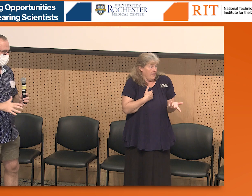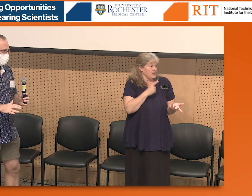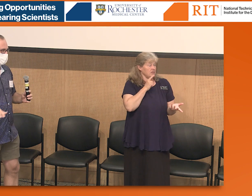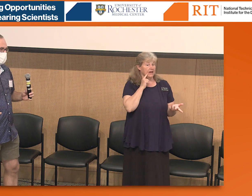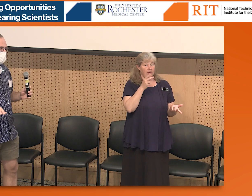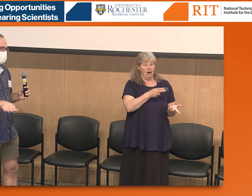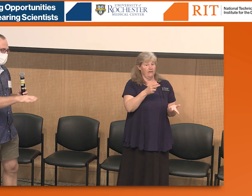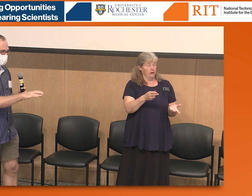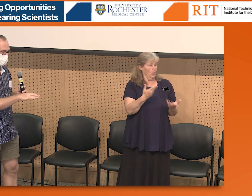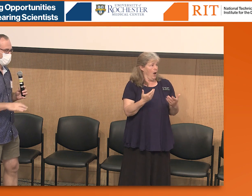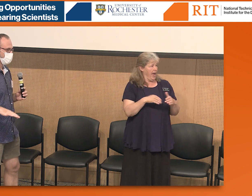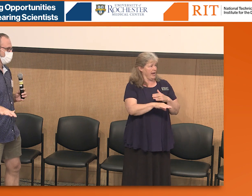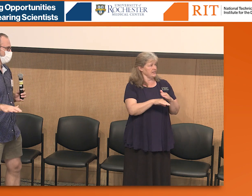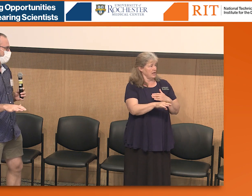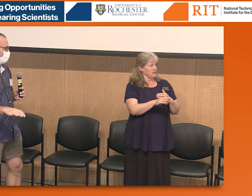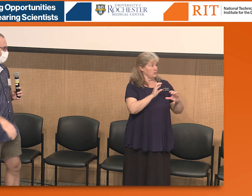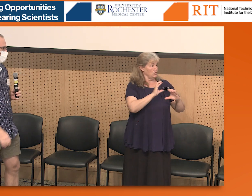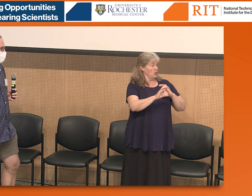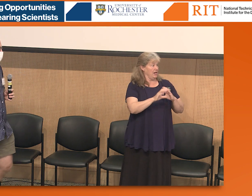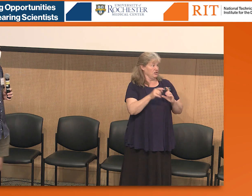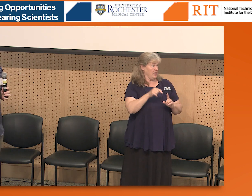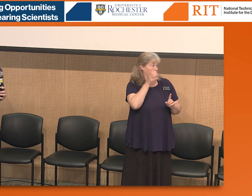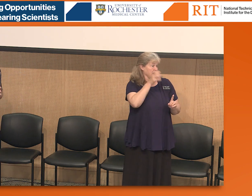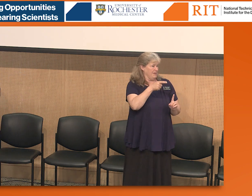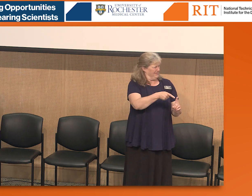these more mainstream environments? Thank you.